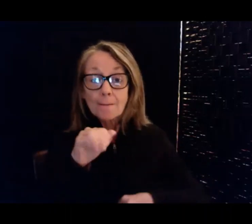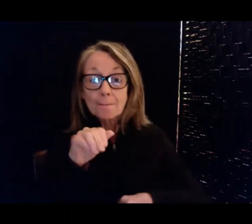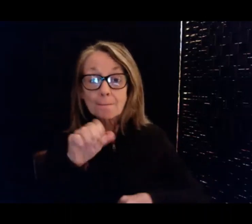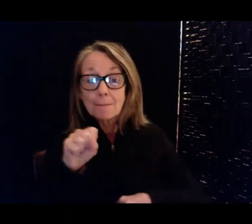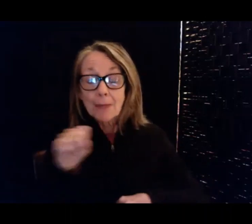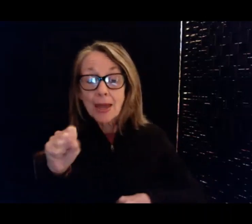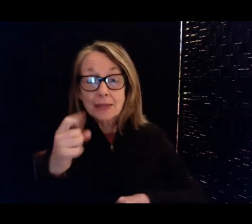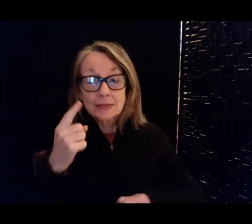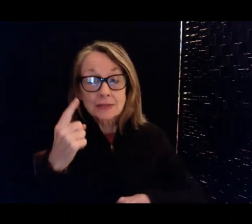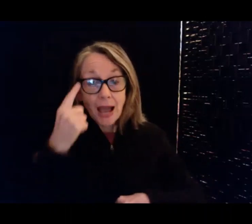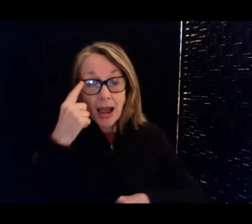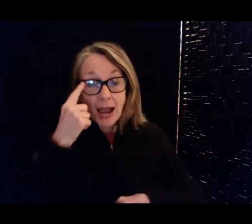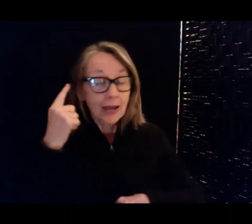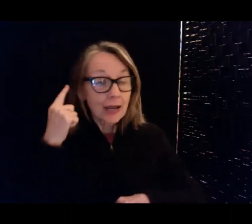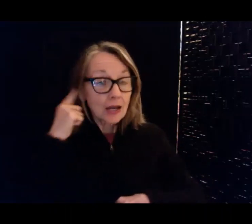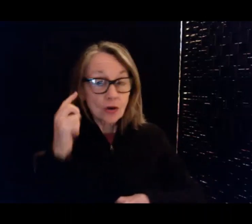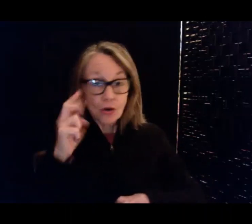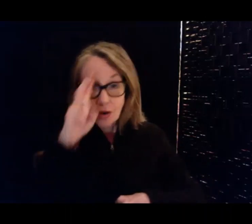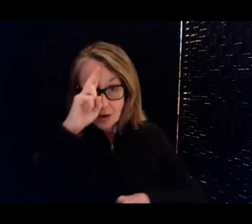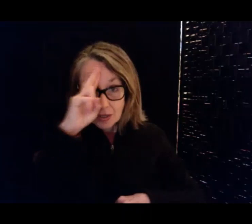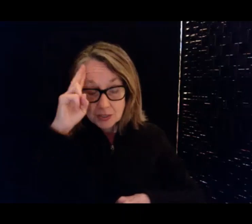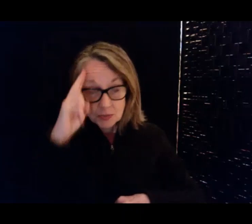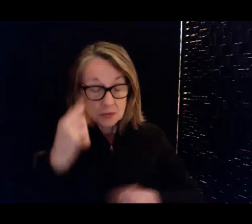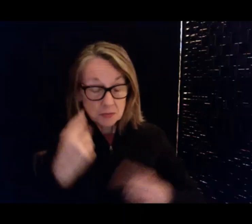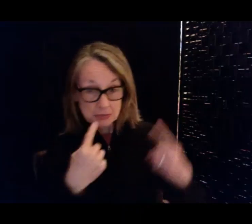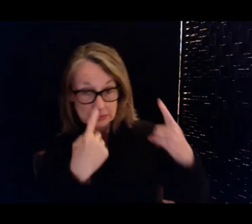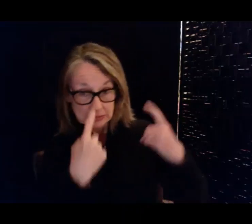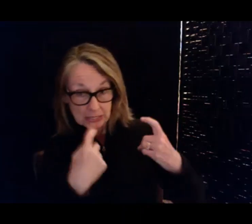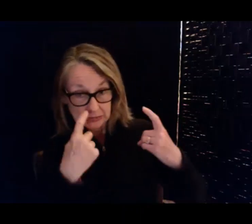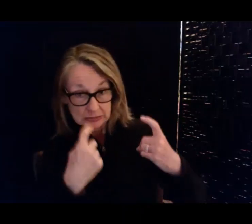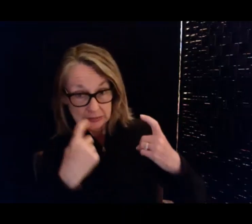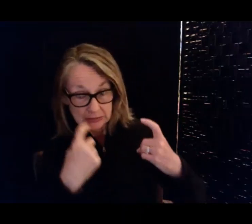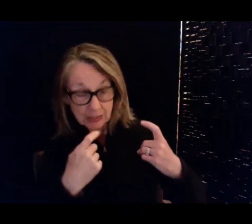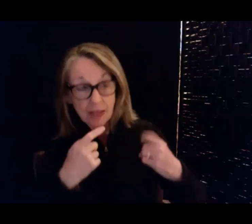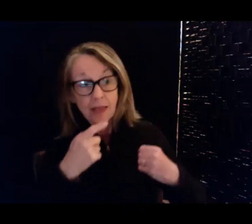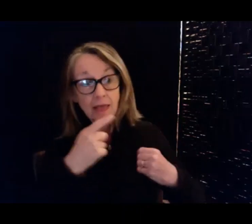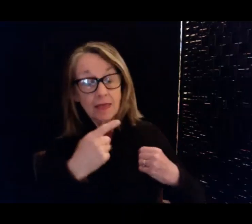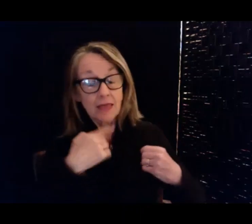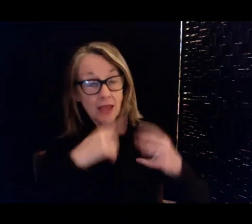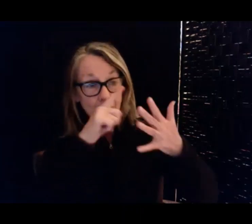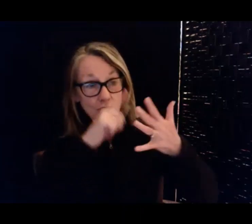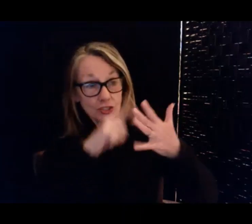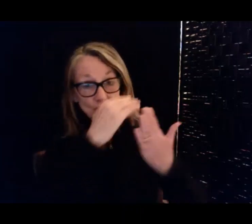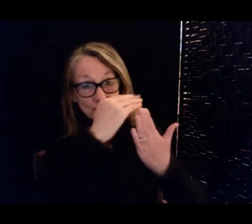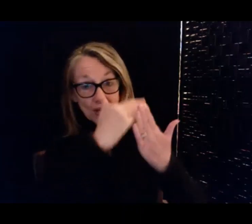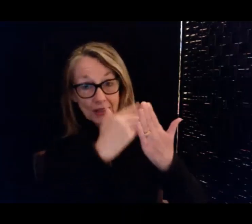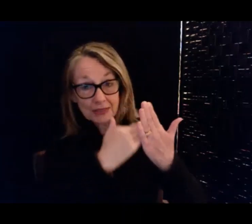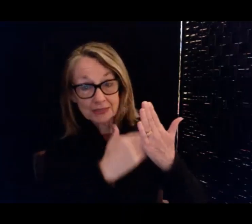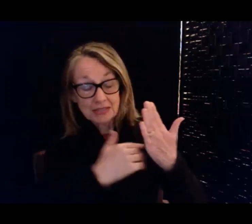some testing done they had a checklist and I checked just about everything